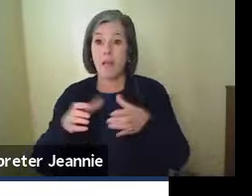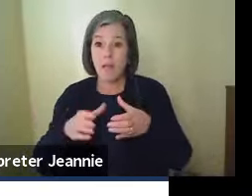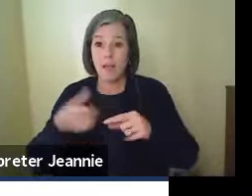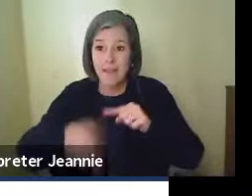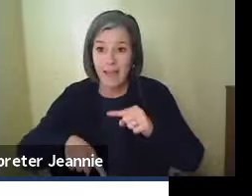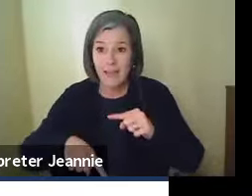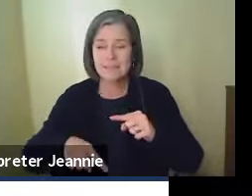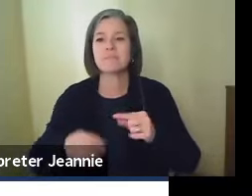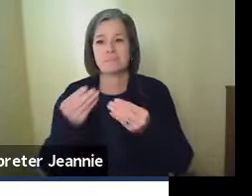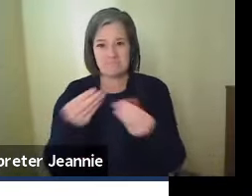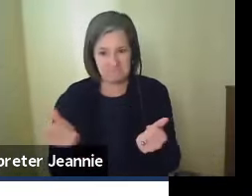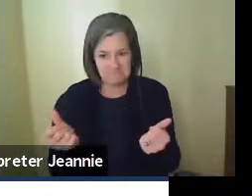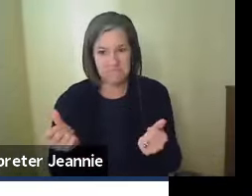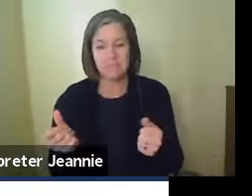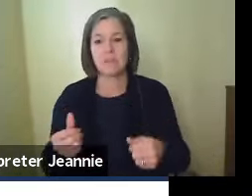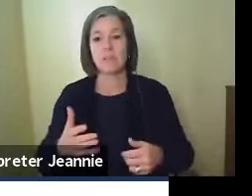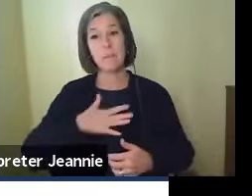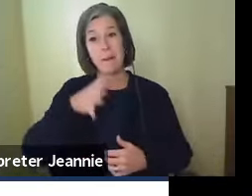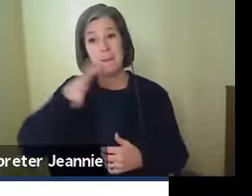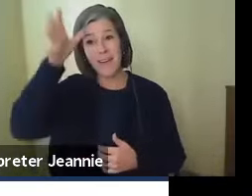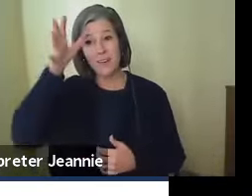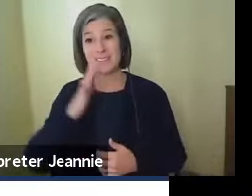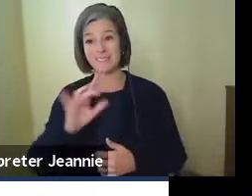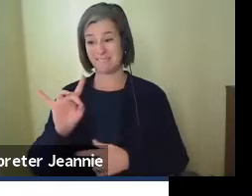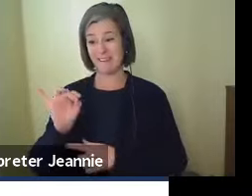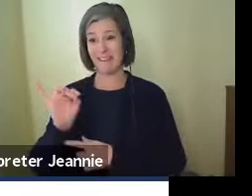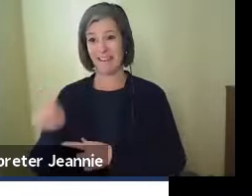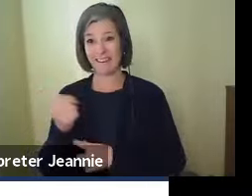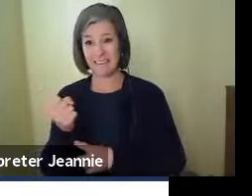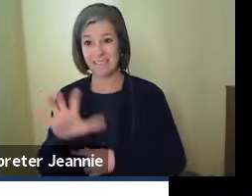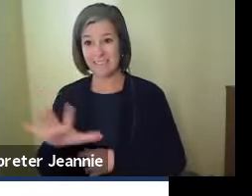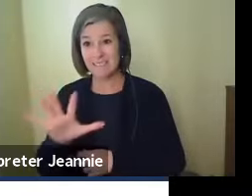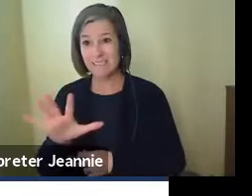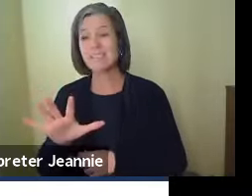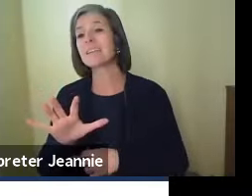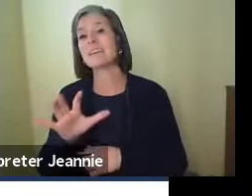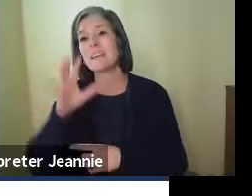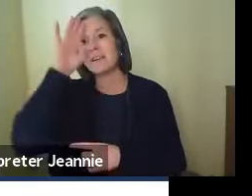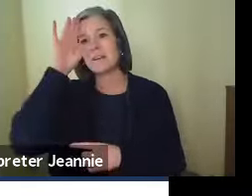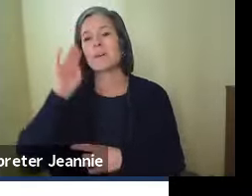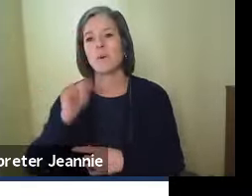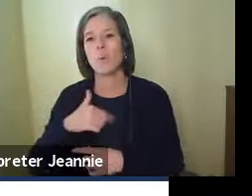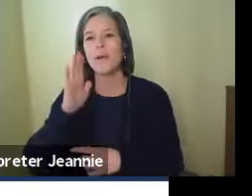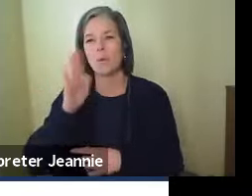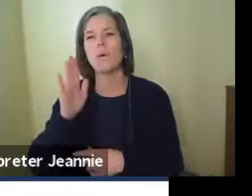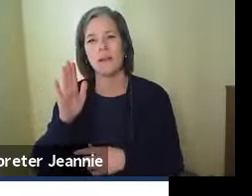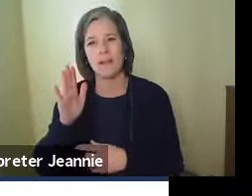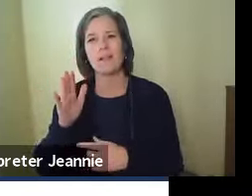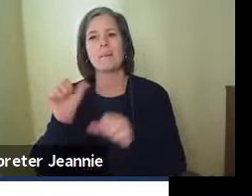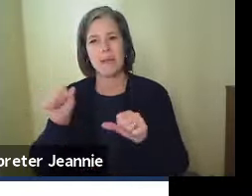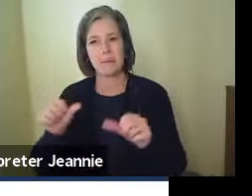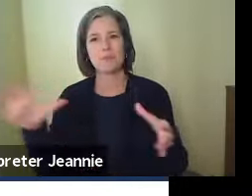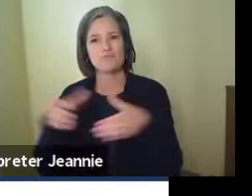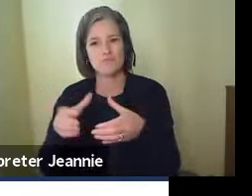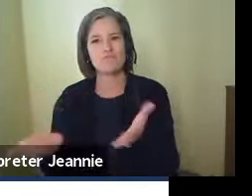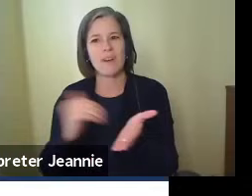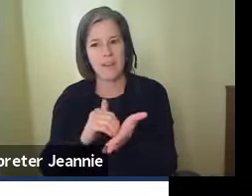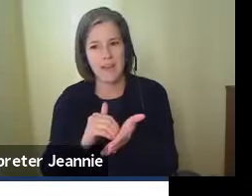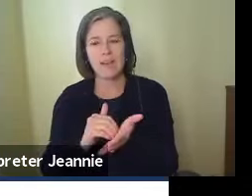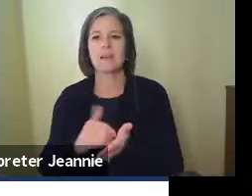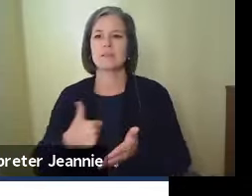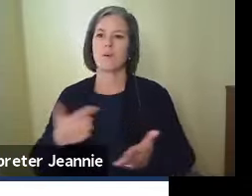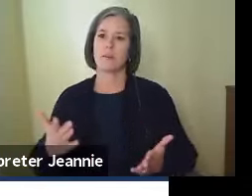see my parents who are in their 80s and so we are going to get there and I'm just so happy that we